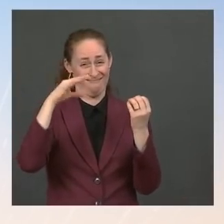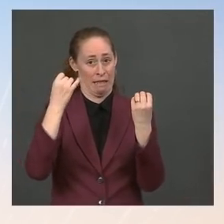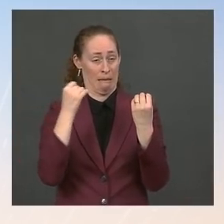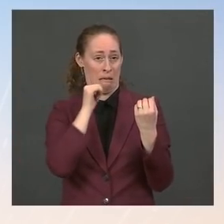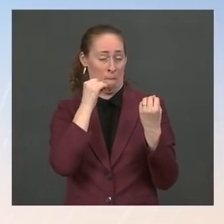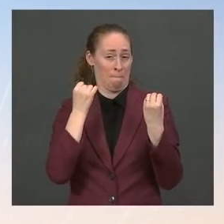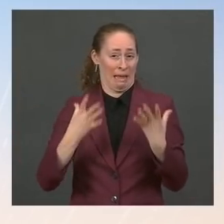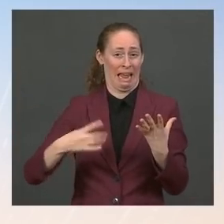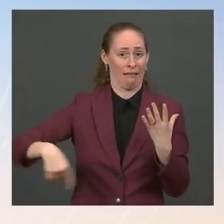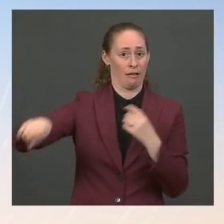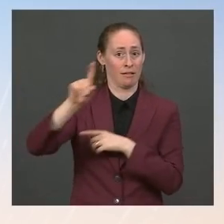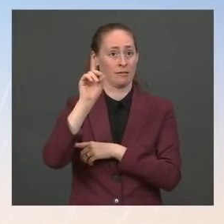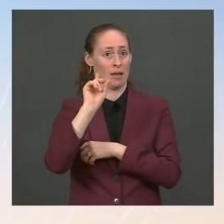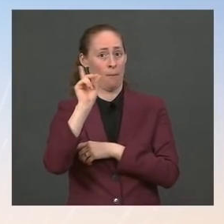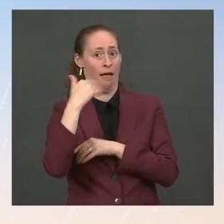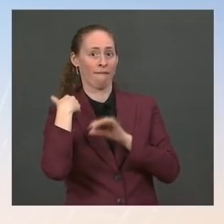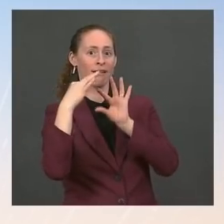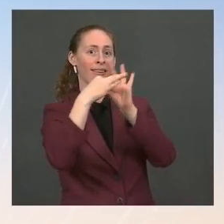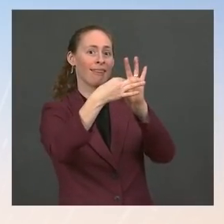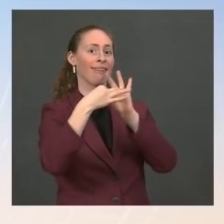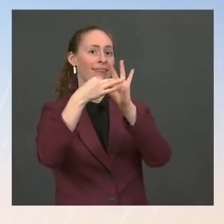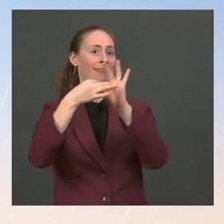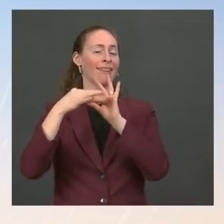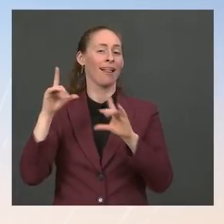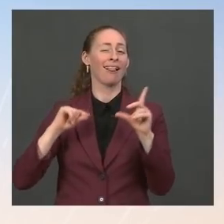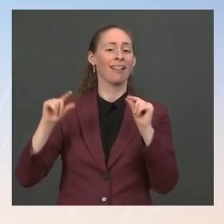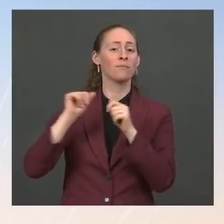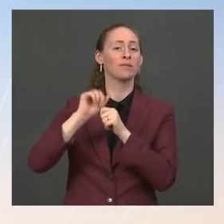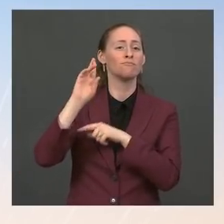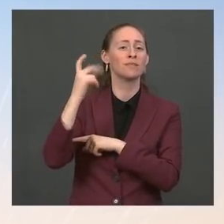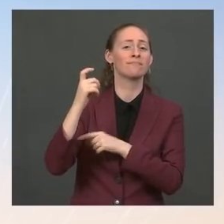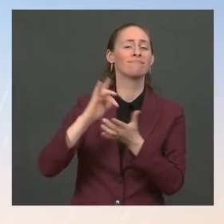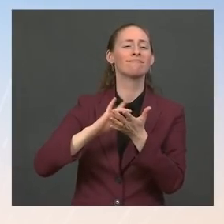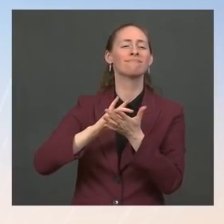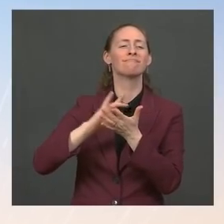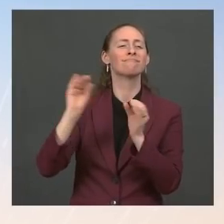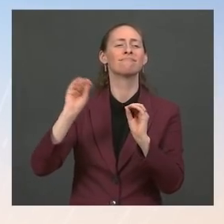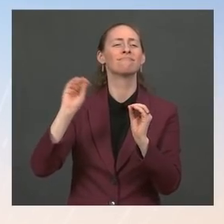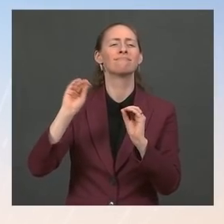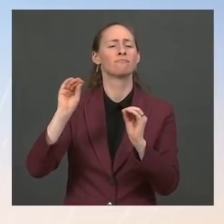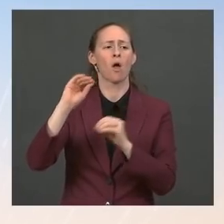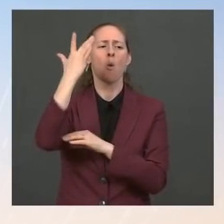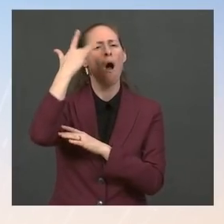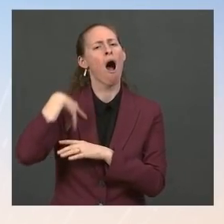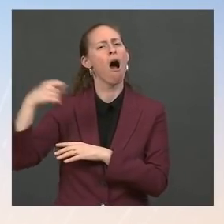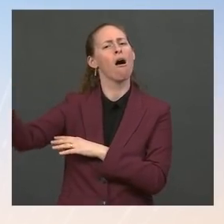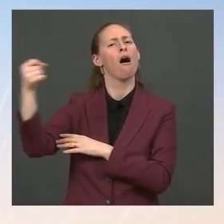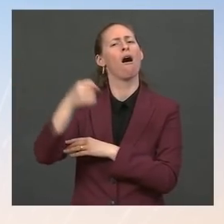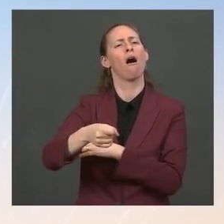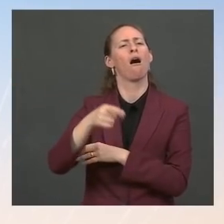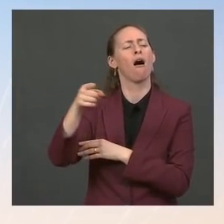he feels he is qualified, he has the experience, he's ready to take on this job the day he's confirmed,